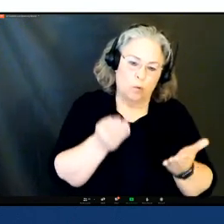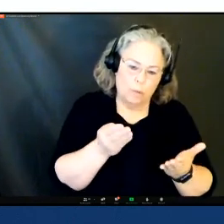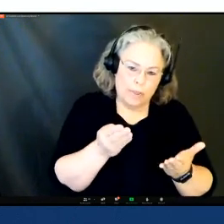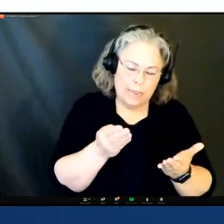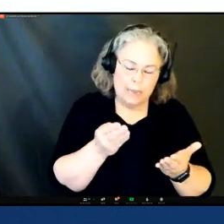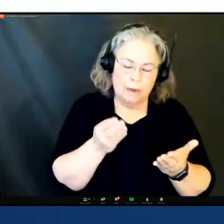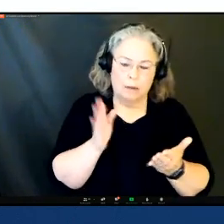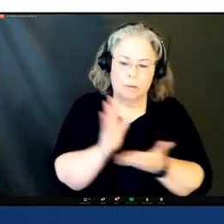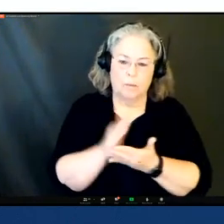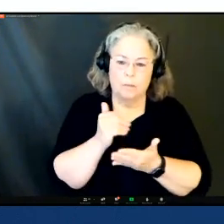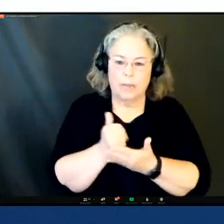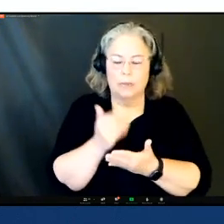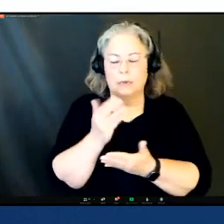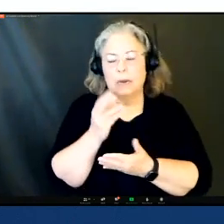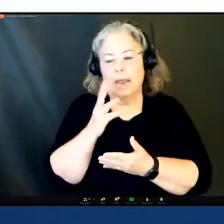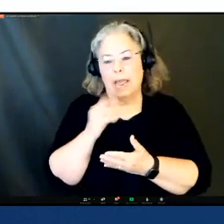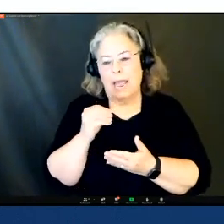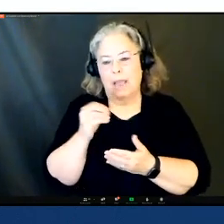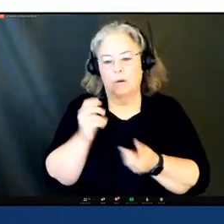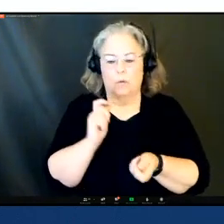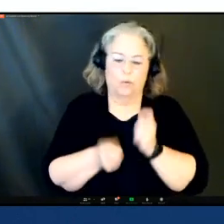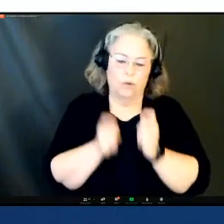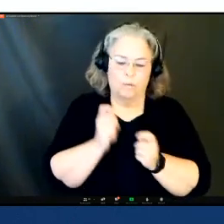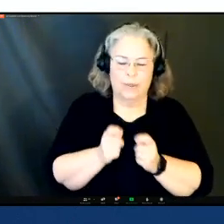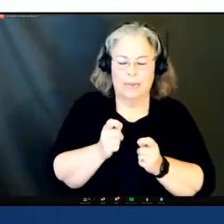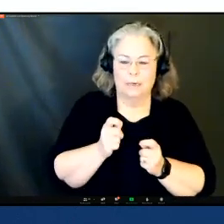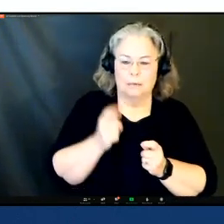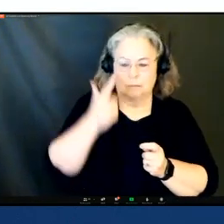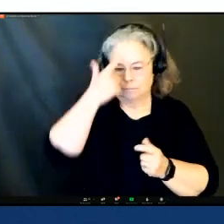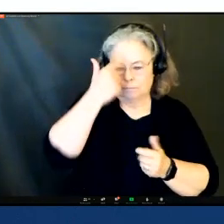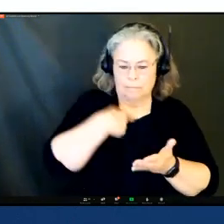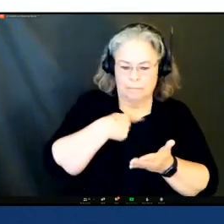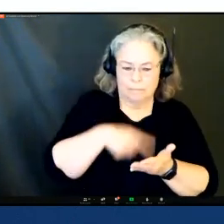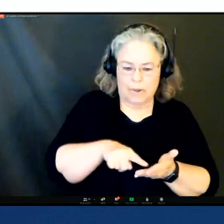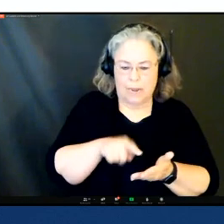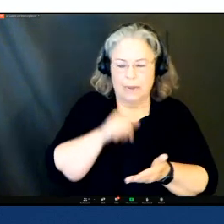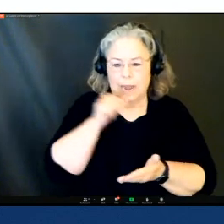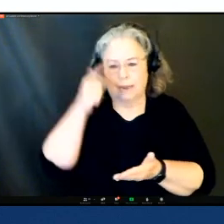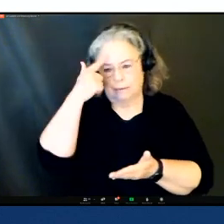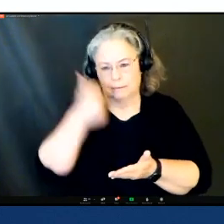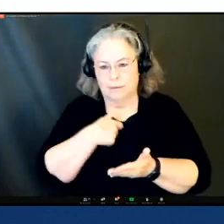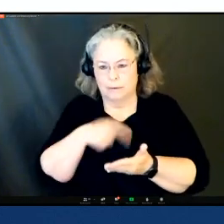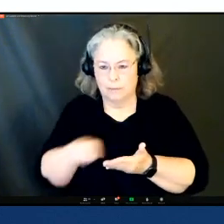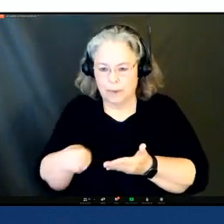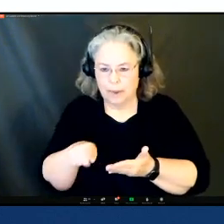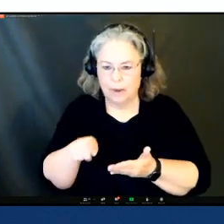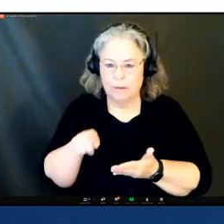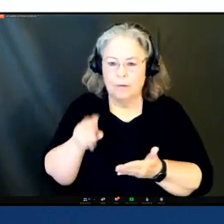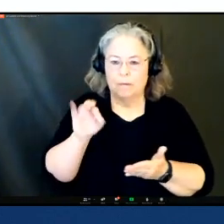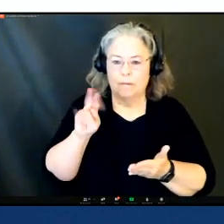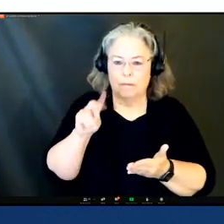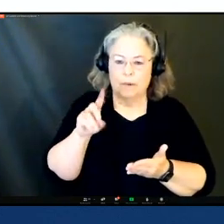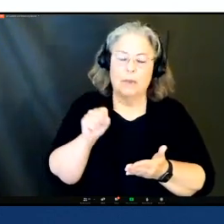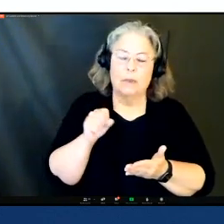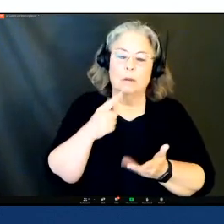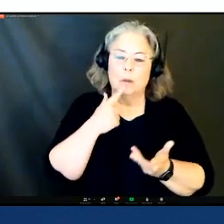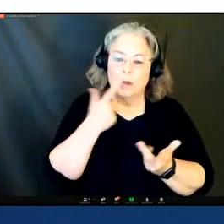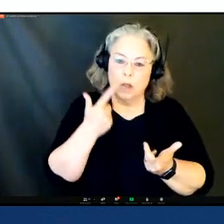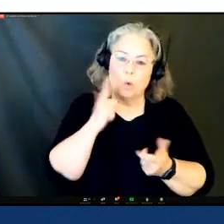and discretionary revenue estimates for the budget year. In August, the county executive, cabinet and county executive will make decisions on the department's